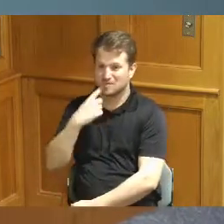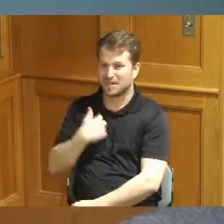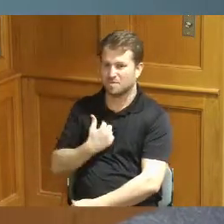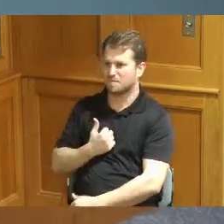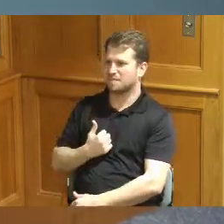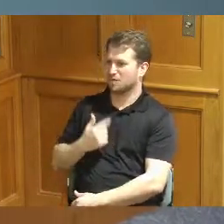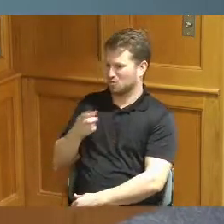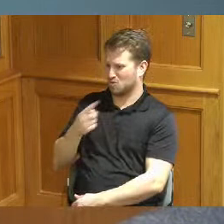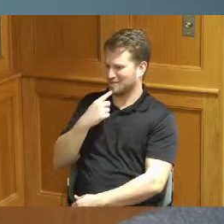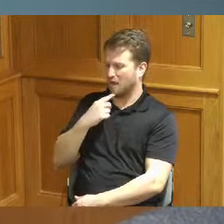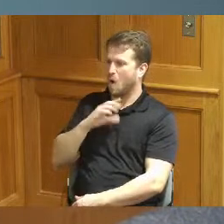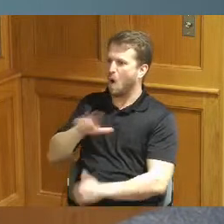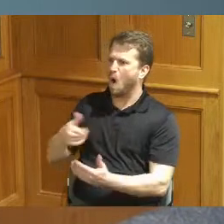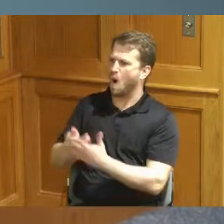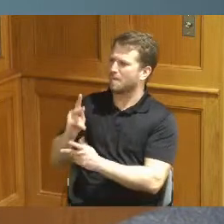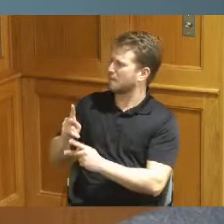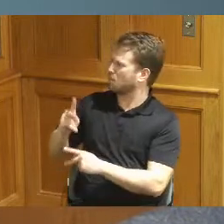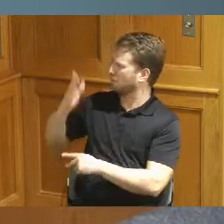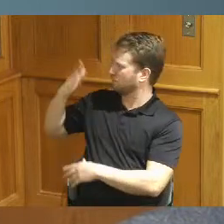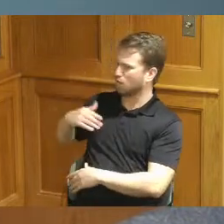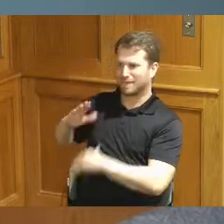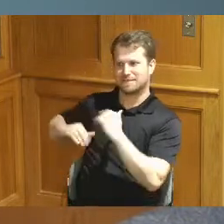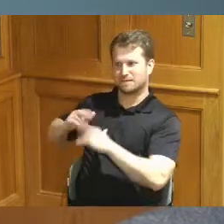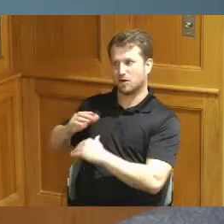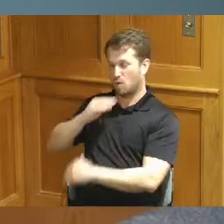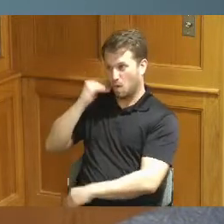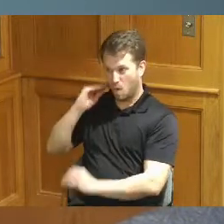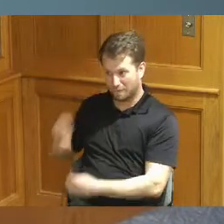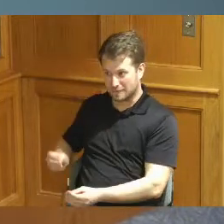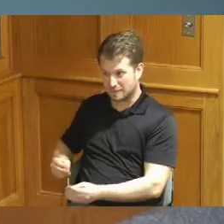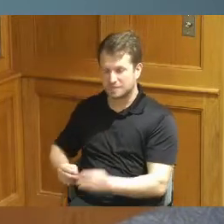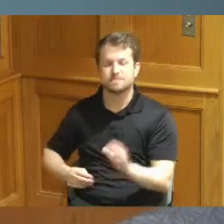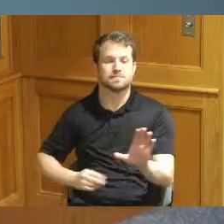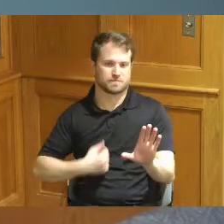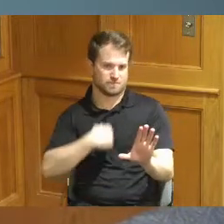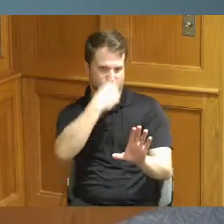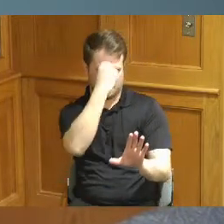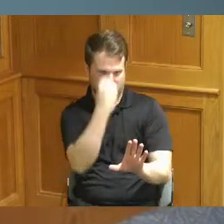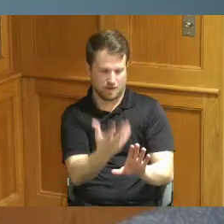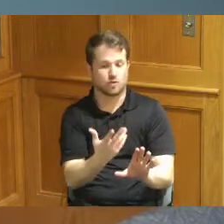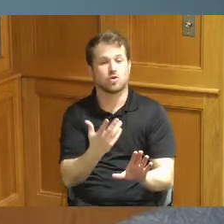out in front of this building is not homeless I'm telling you that we have surveyed the panhandlers